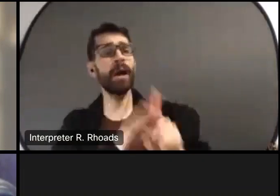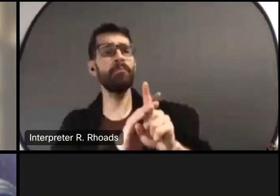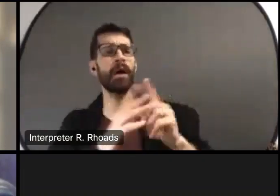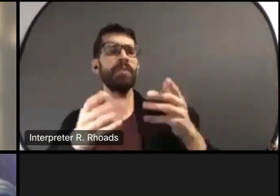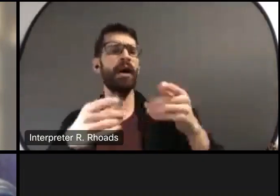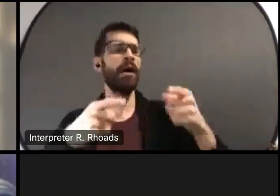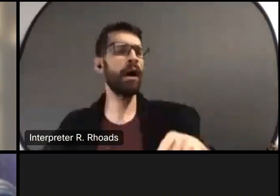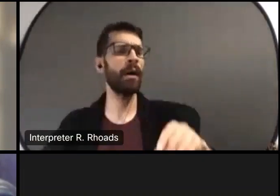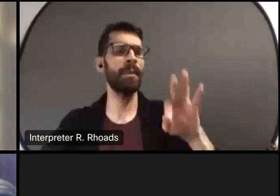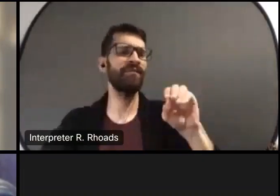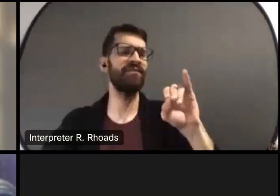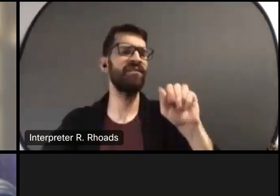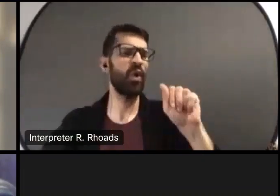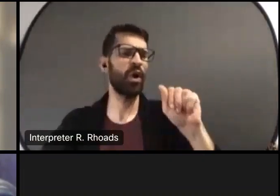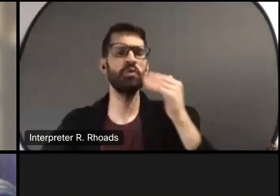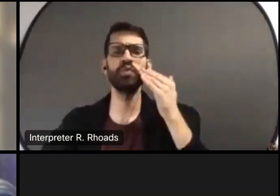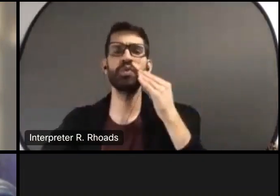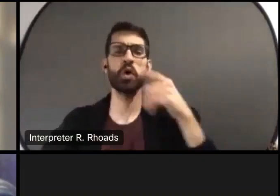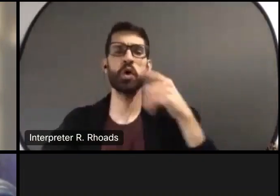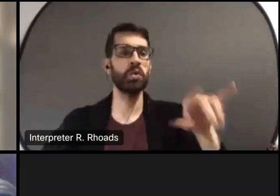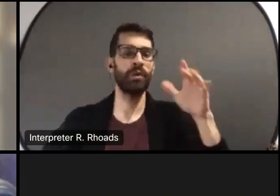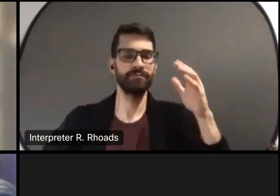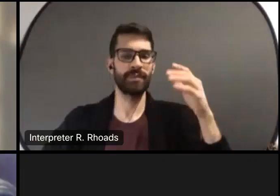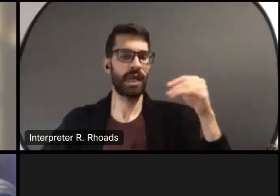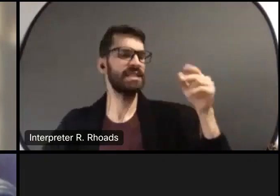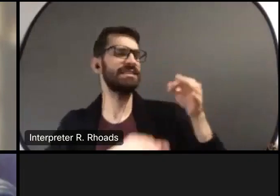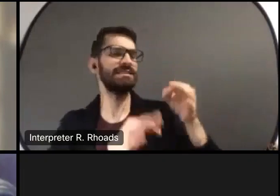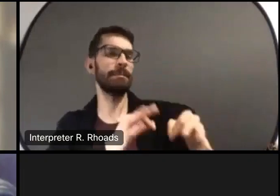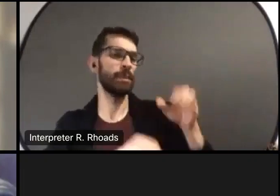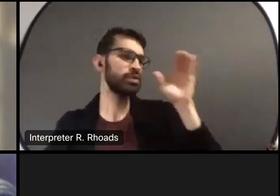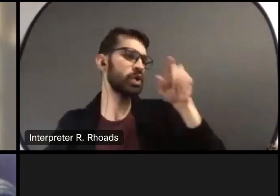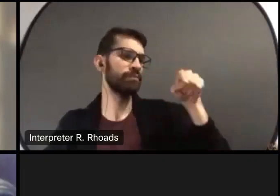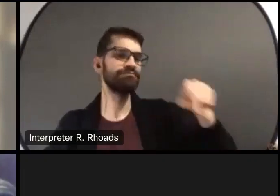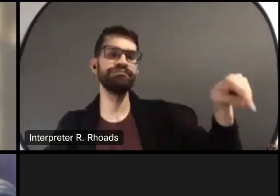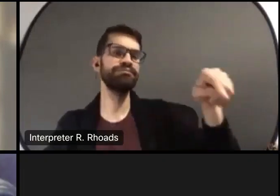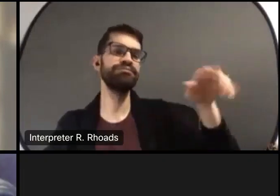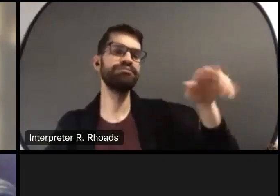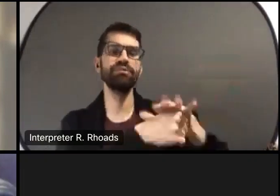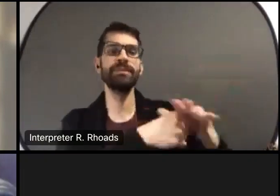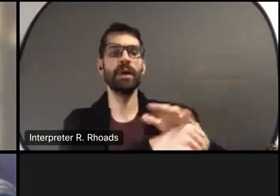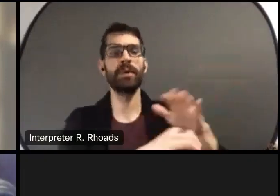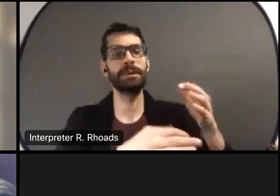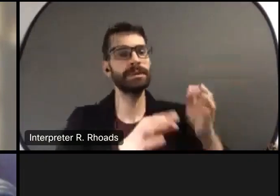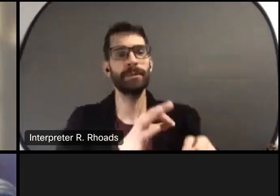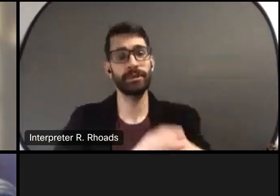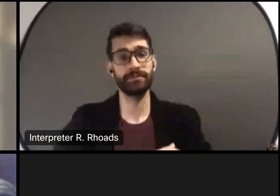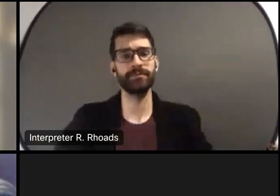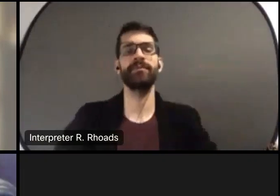you we're only looking in one place. (Pinkney) Okay and I'm glad you brought up the email issue.